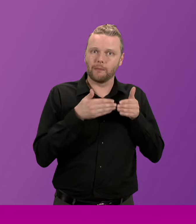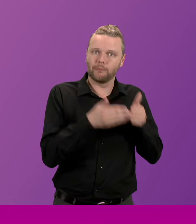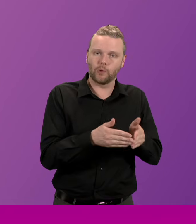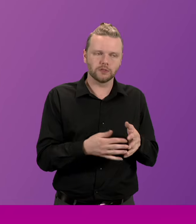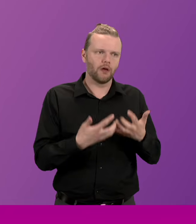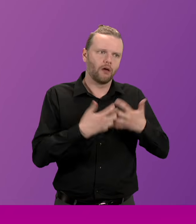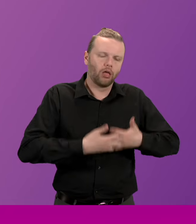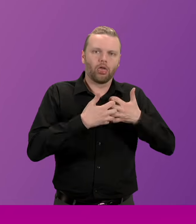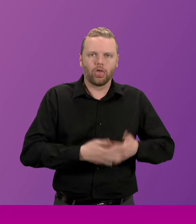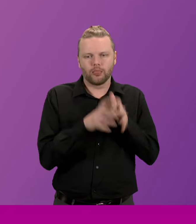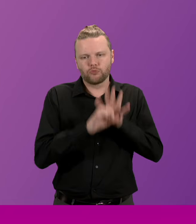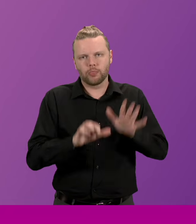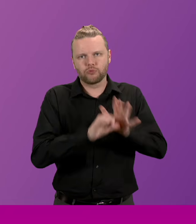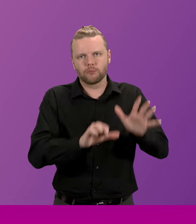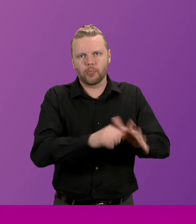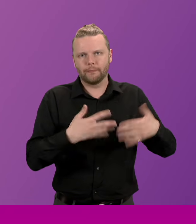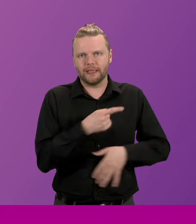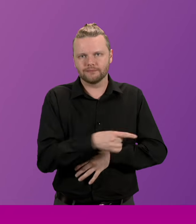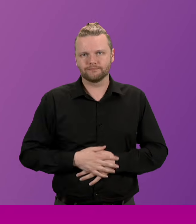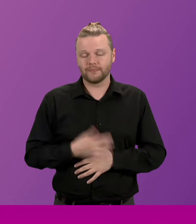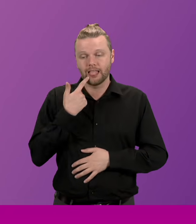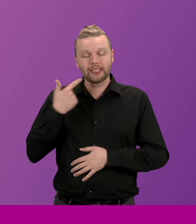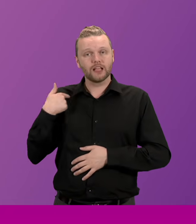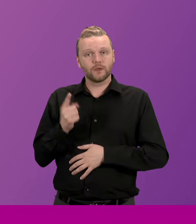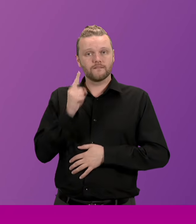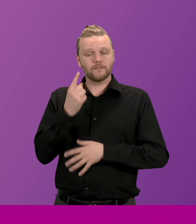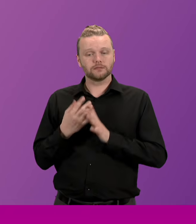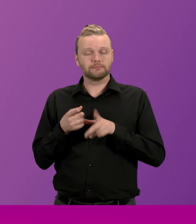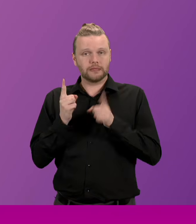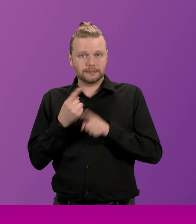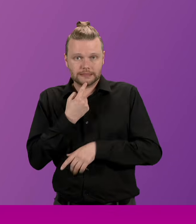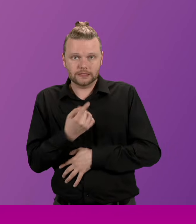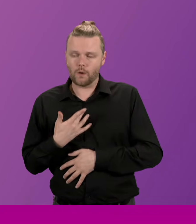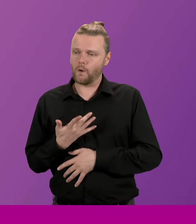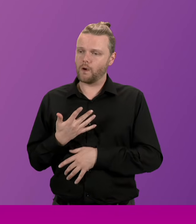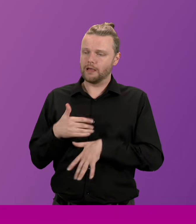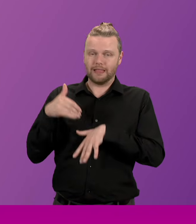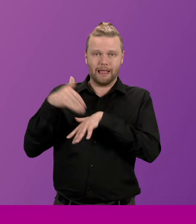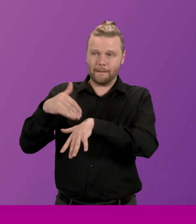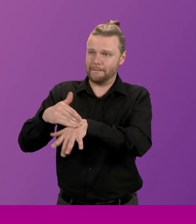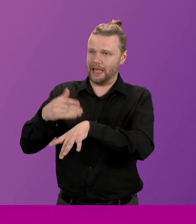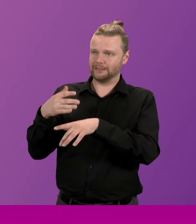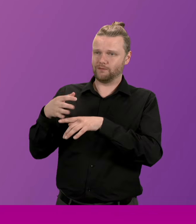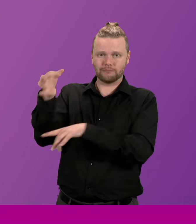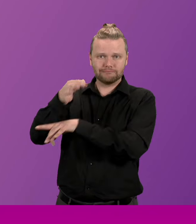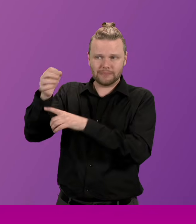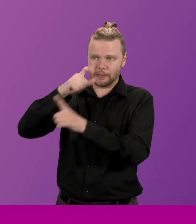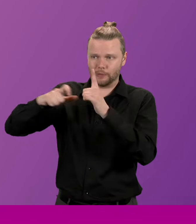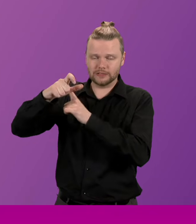technical problems. Last week, the First Minister told us that the amplification of such issues is damaging to island communities. What is in fact damaging